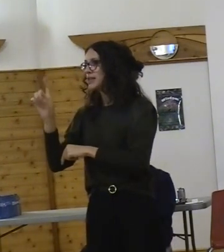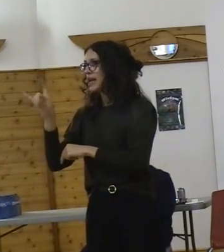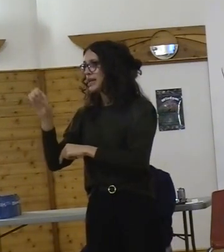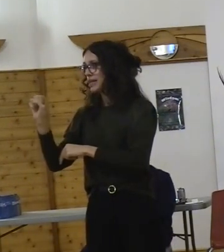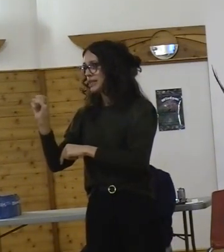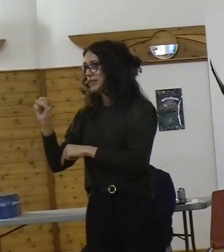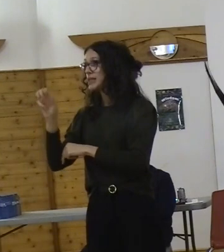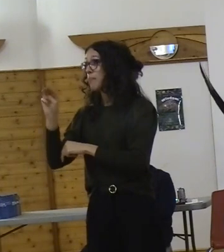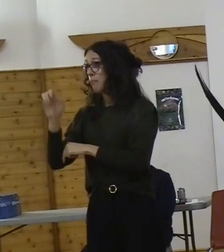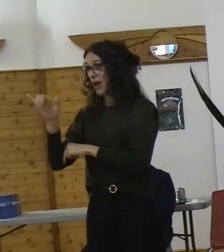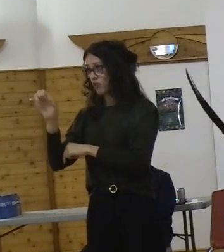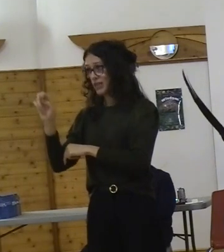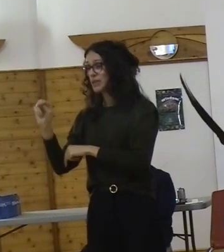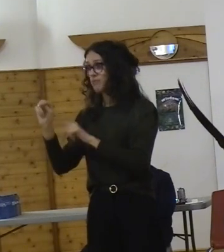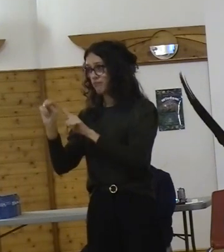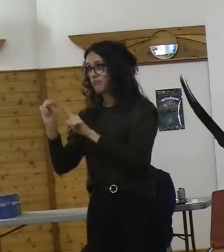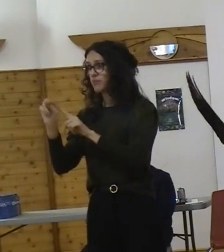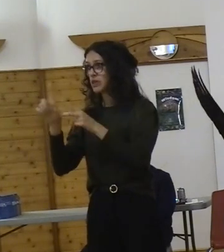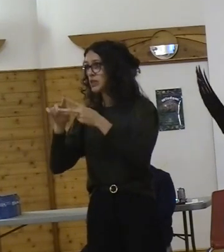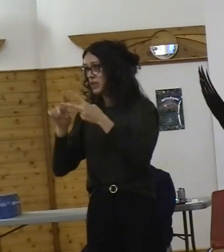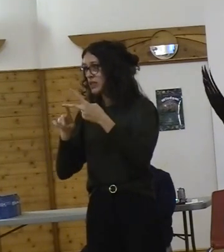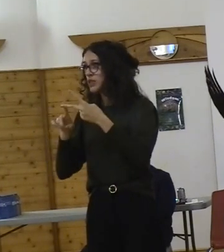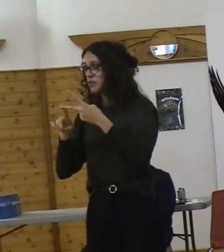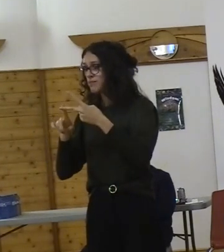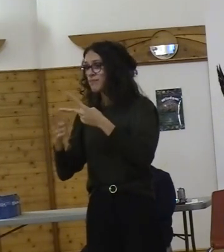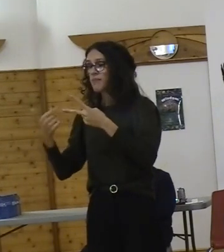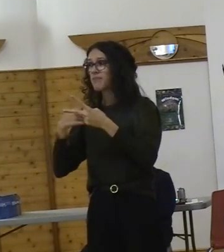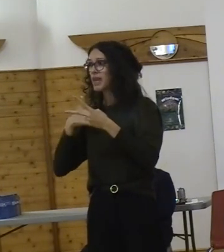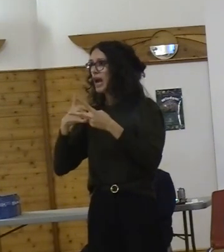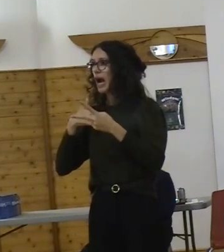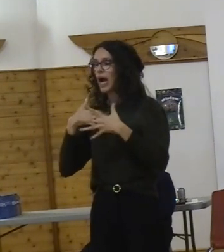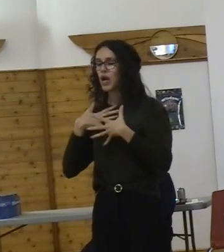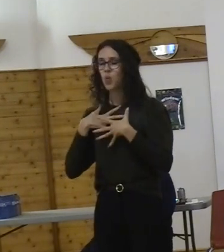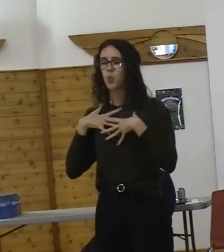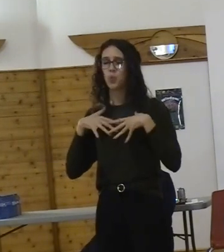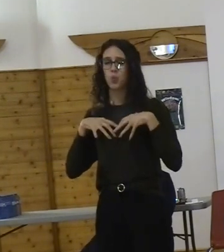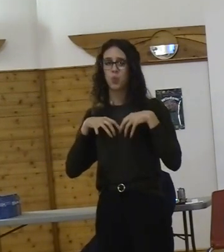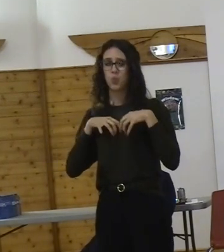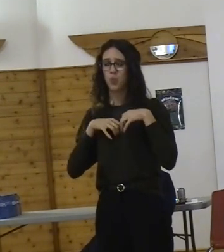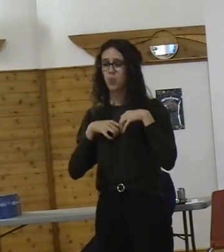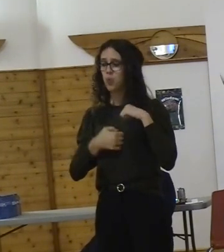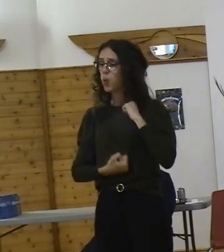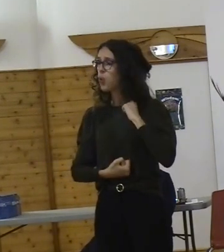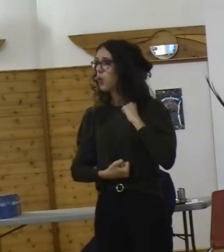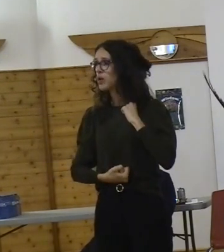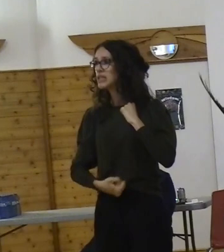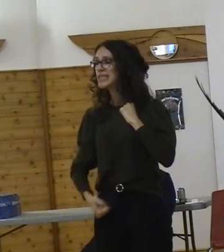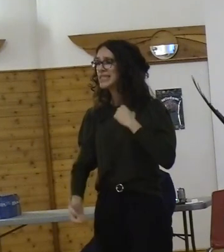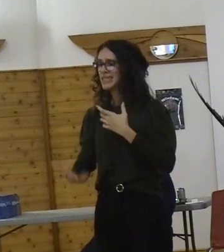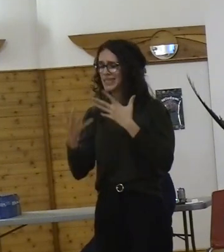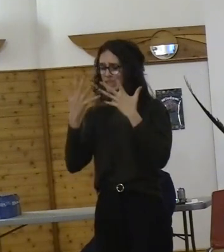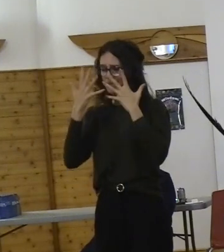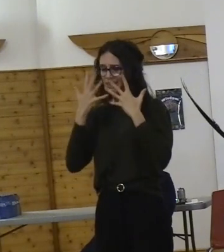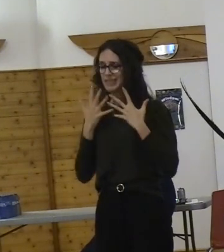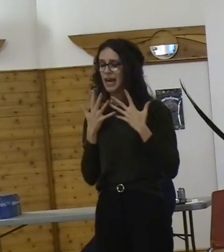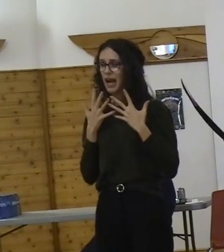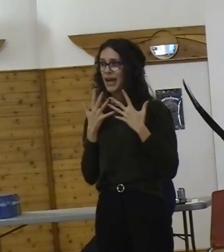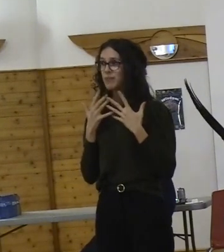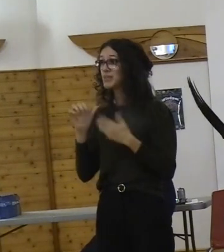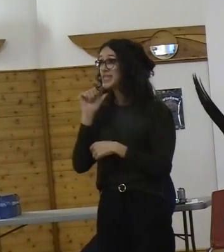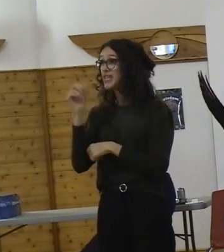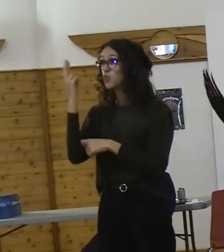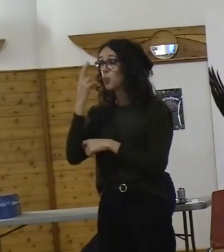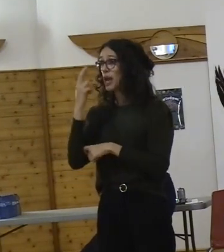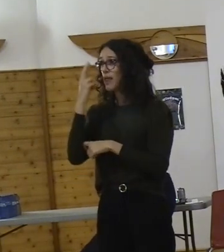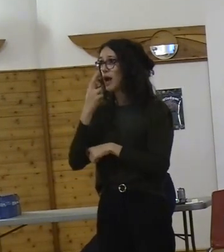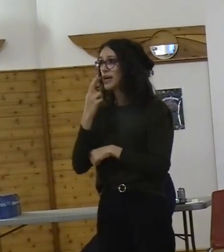I was too locked up in my own fear and grief for my mother to realize that this was not a coincidence.